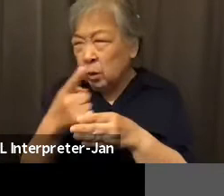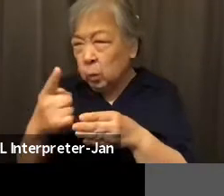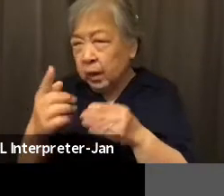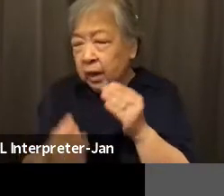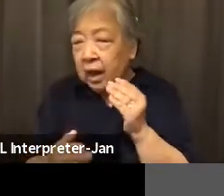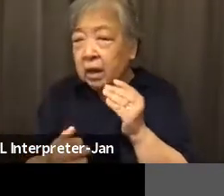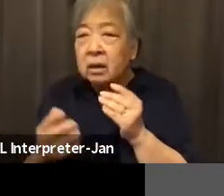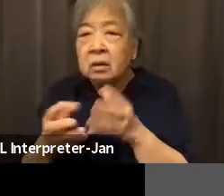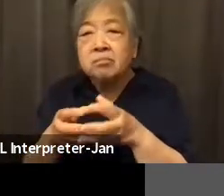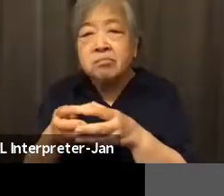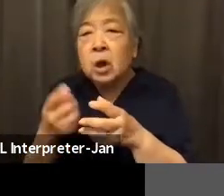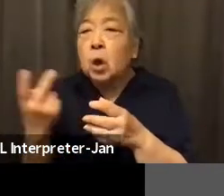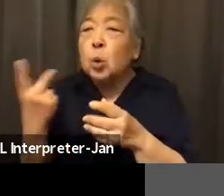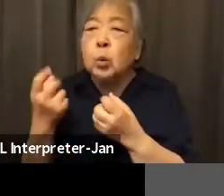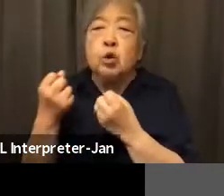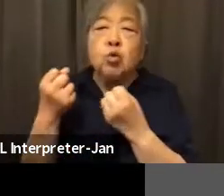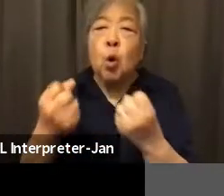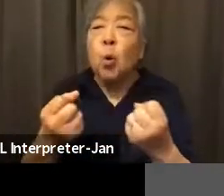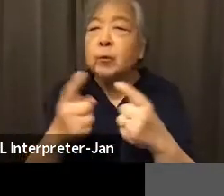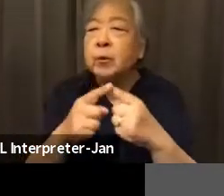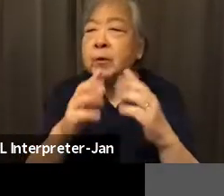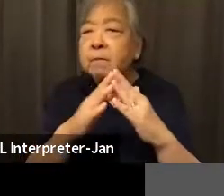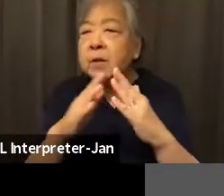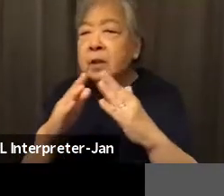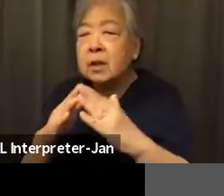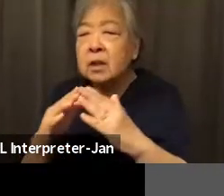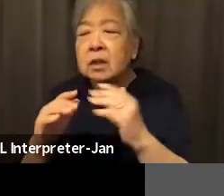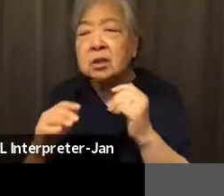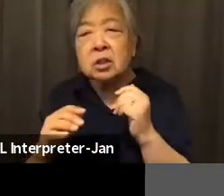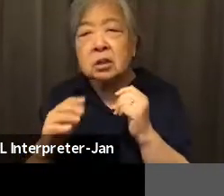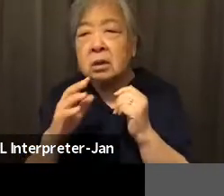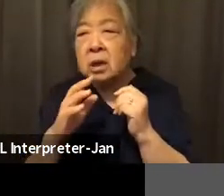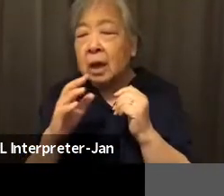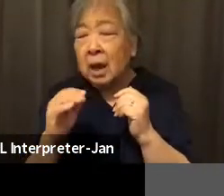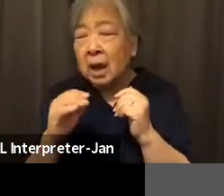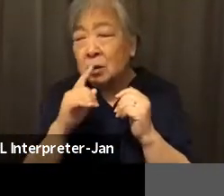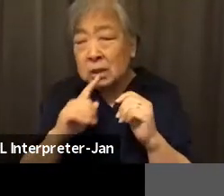drove into the village, in Chennai, and this was an amazing time.